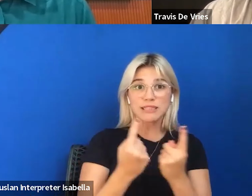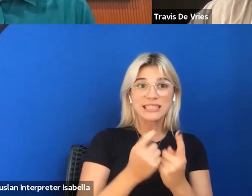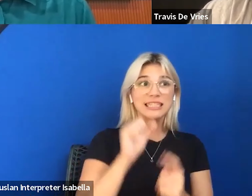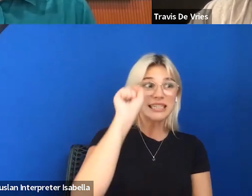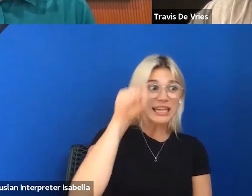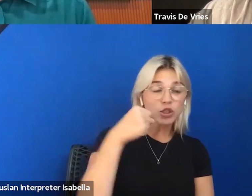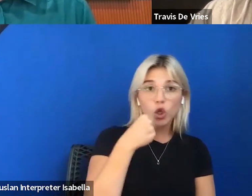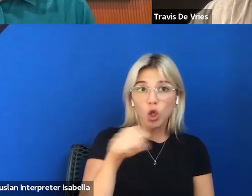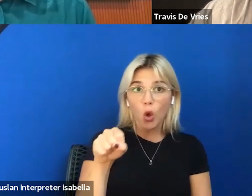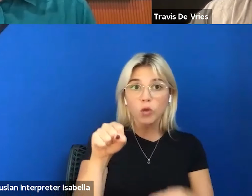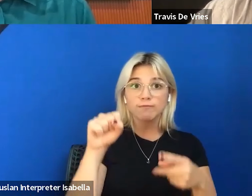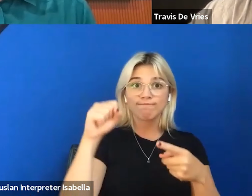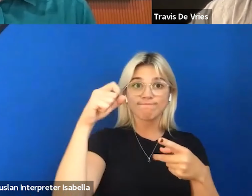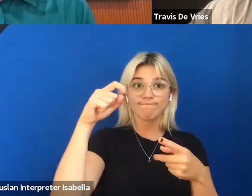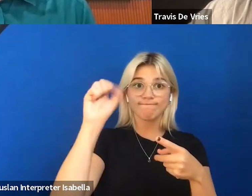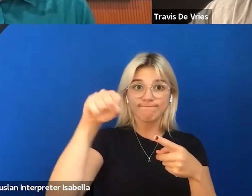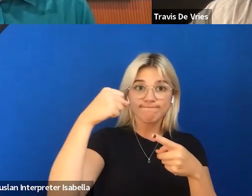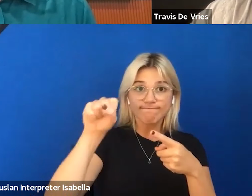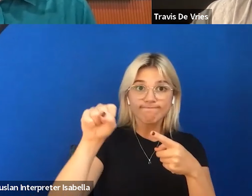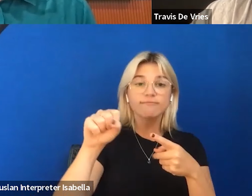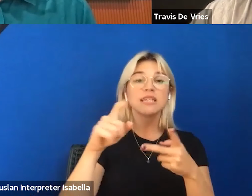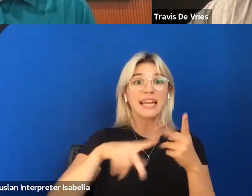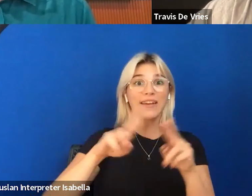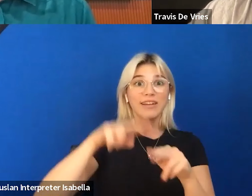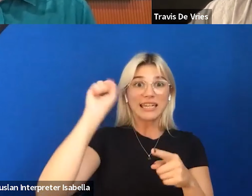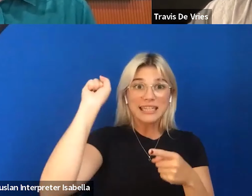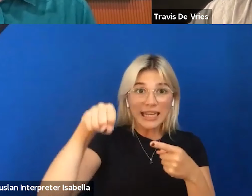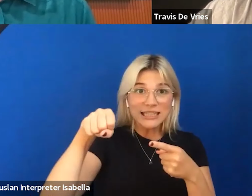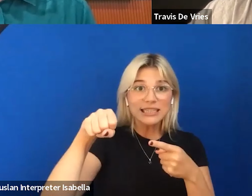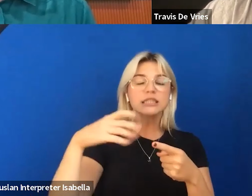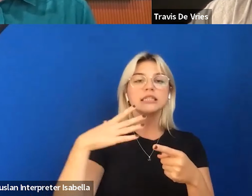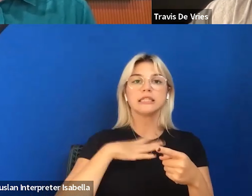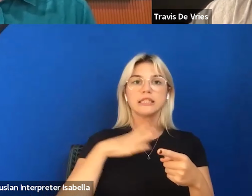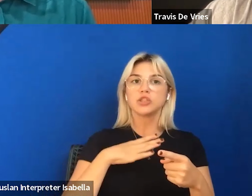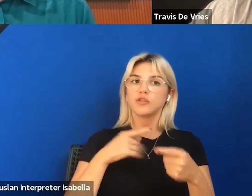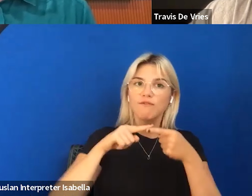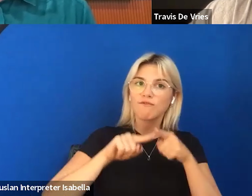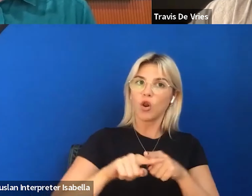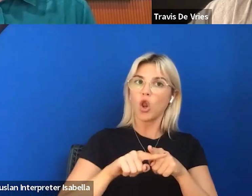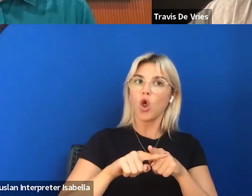And if you're ticking yes, then you need to go through the requirements of these assessments.